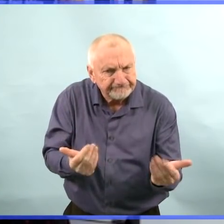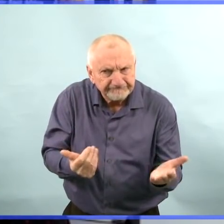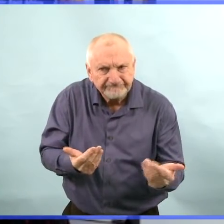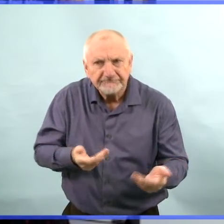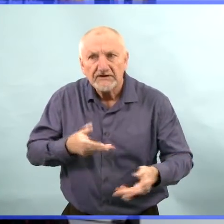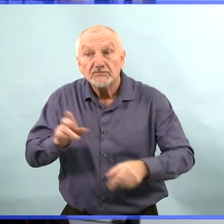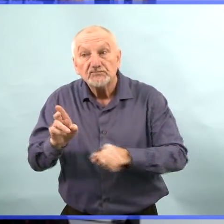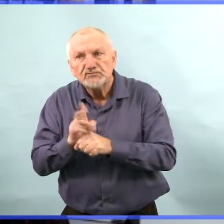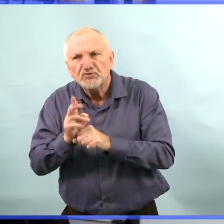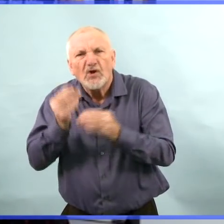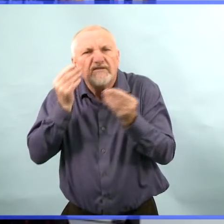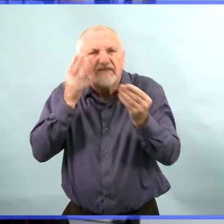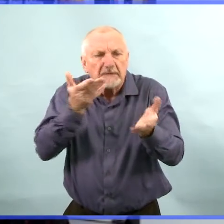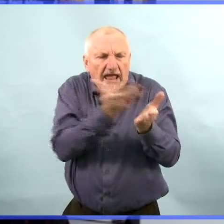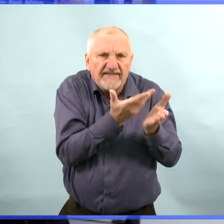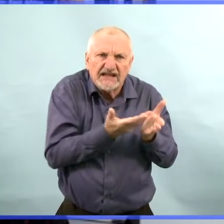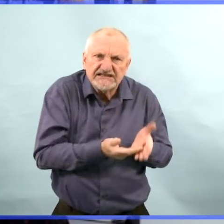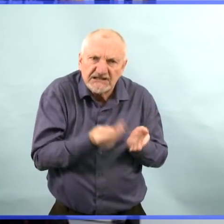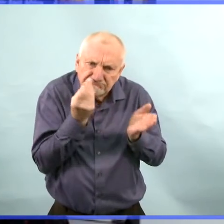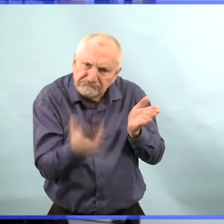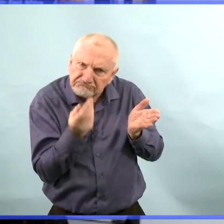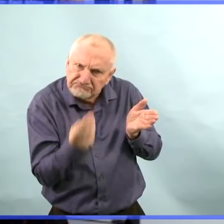you can tell your children that the vaccinations are safe